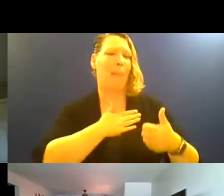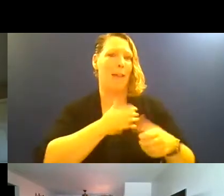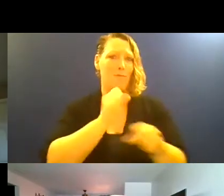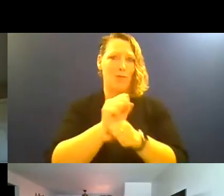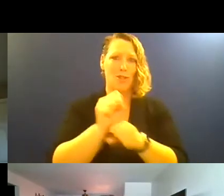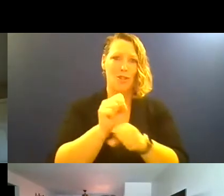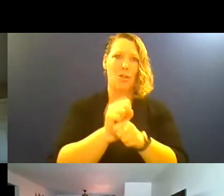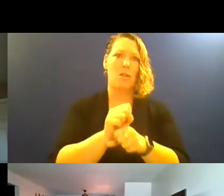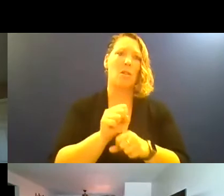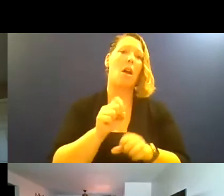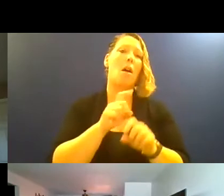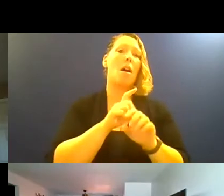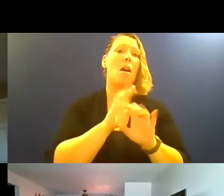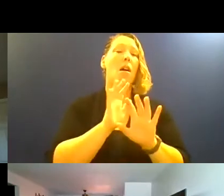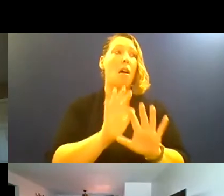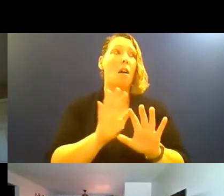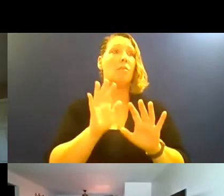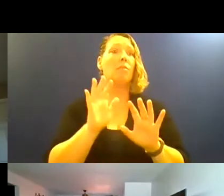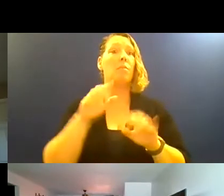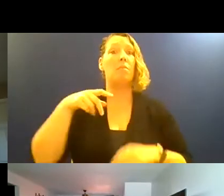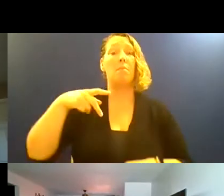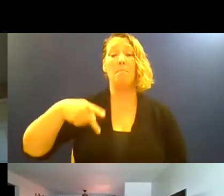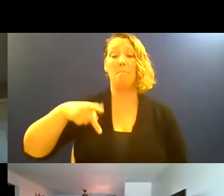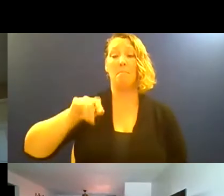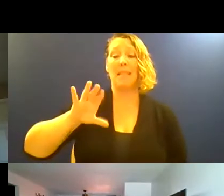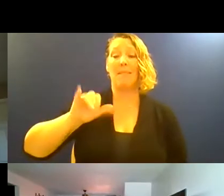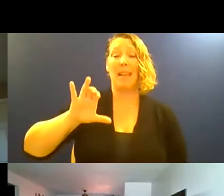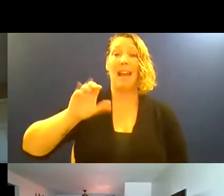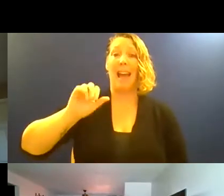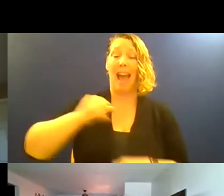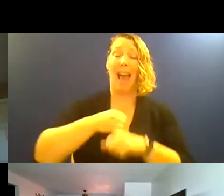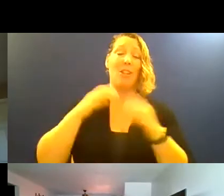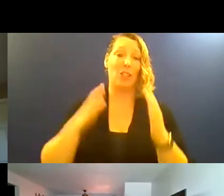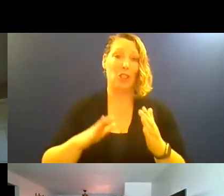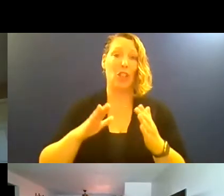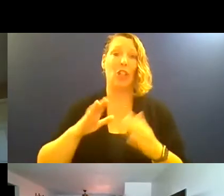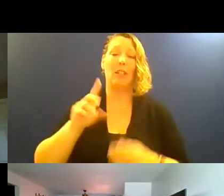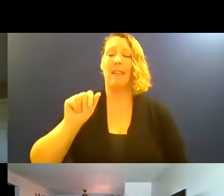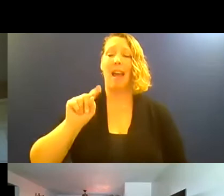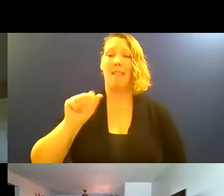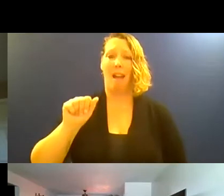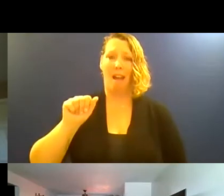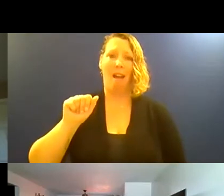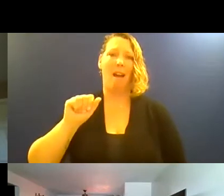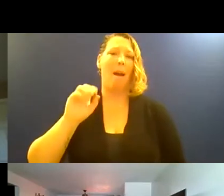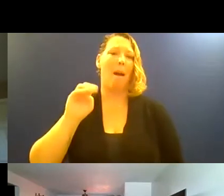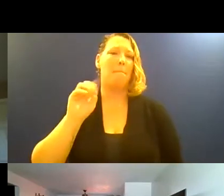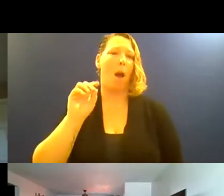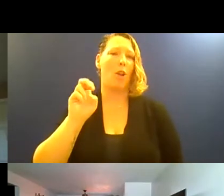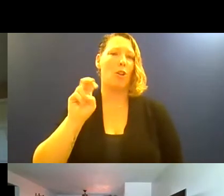I will say, in the Pacific Islander data modernization work that we did, or that we're currently doing right now.